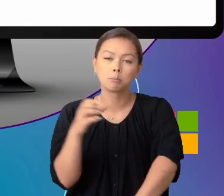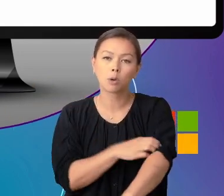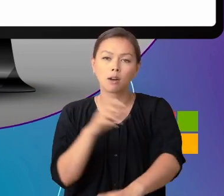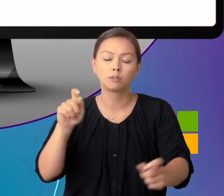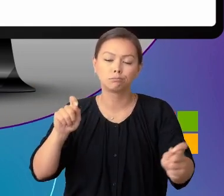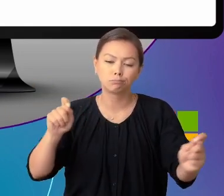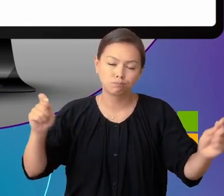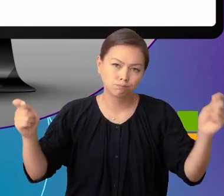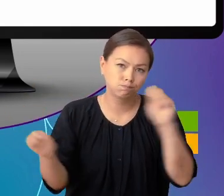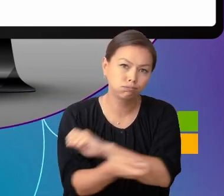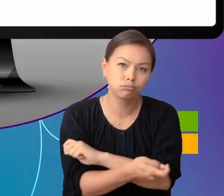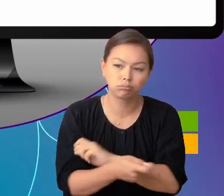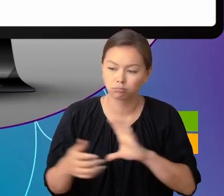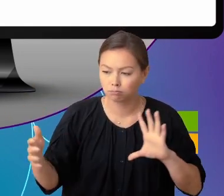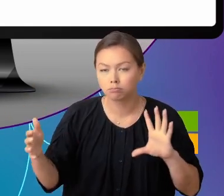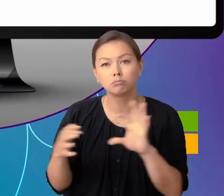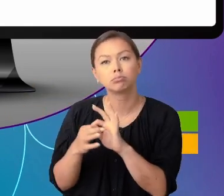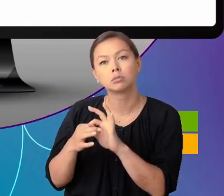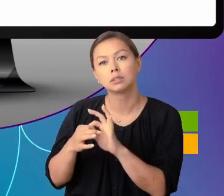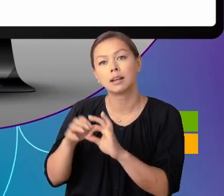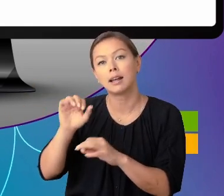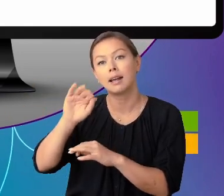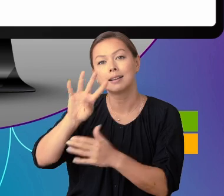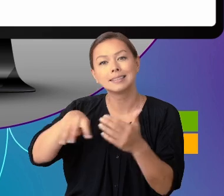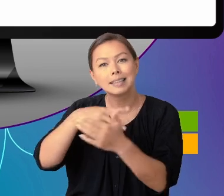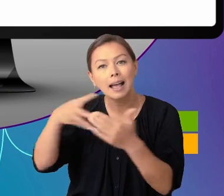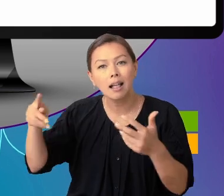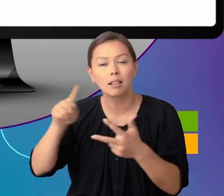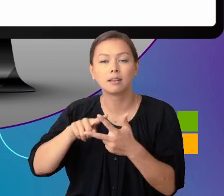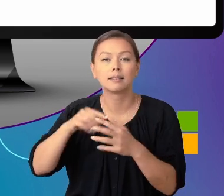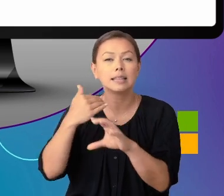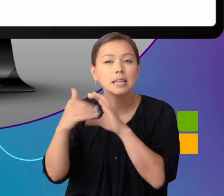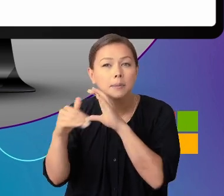with connections to other Microsoft products, such as Excel, Outlook,